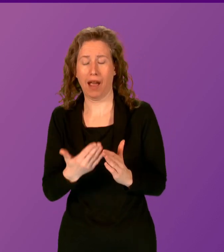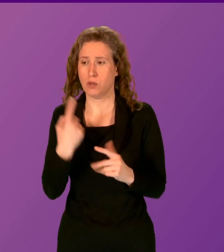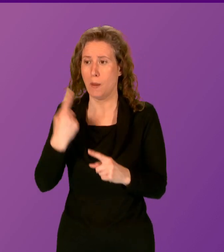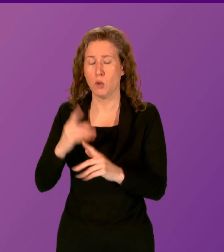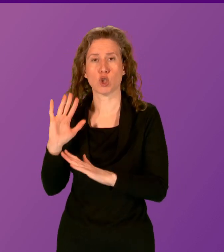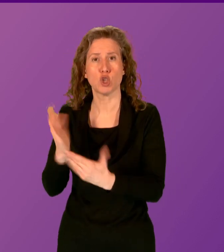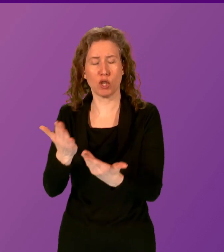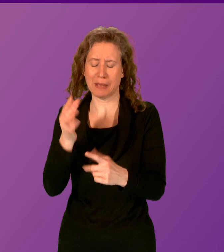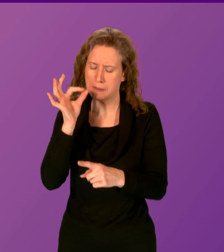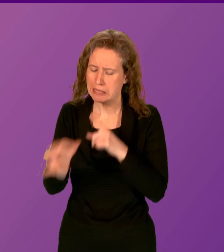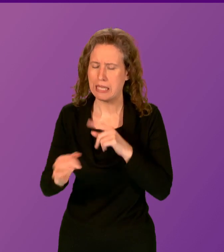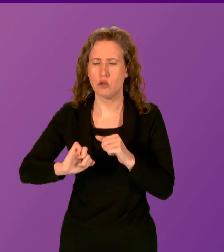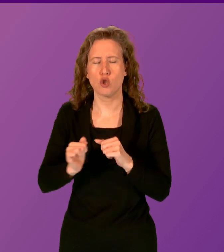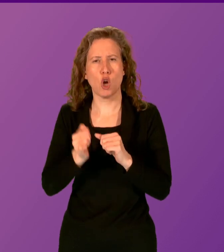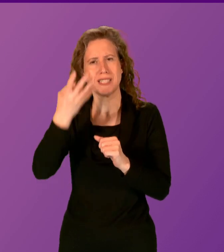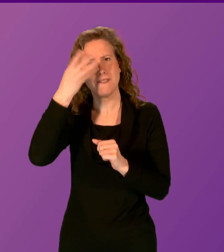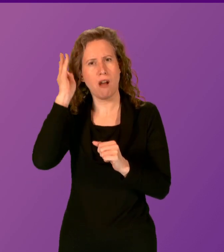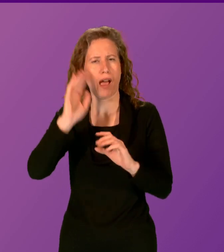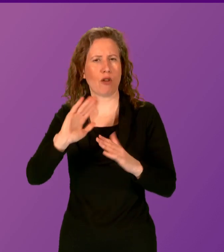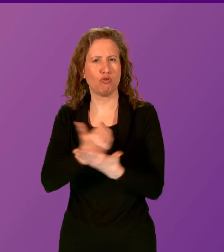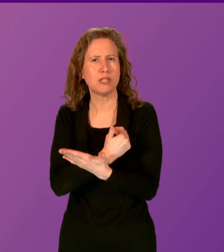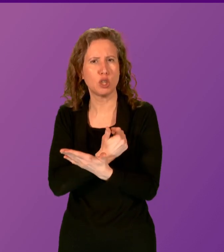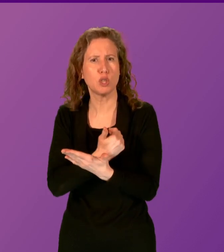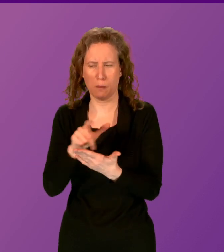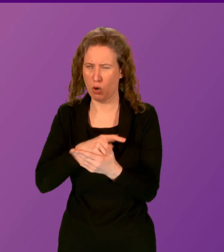in particular the Scottish Fire and Rescue Service, for their efforts.